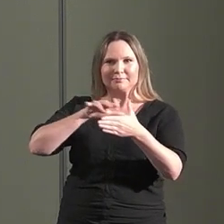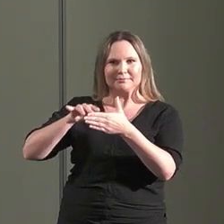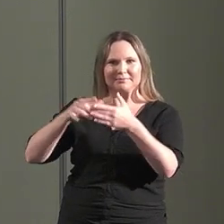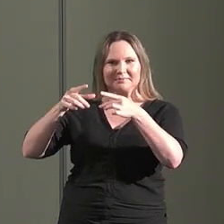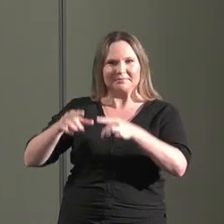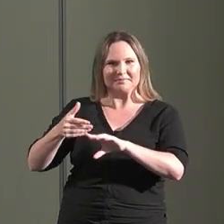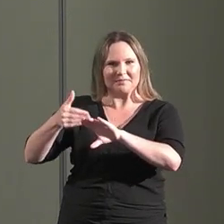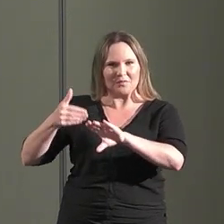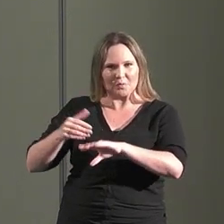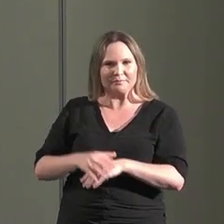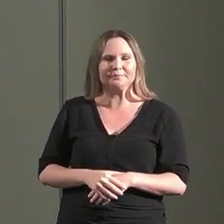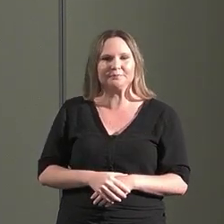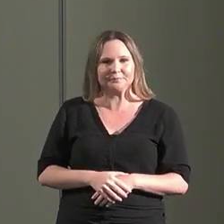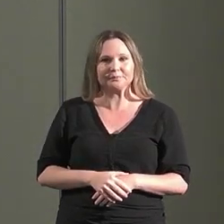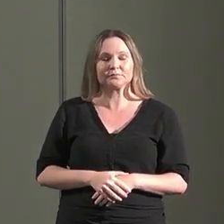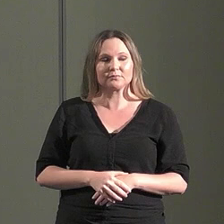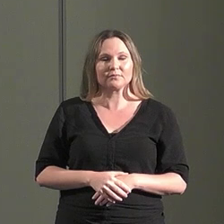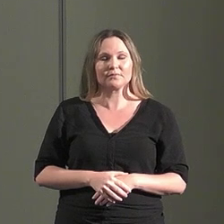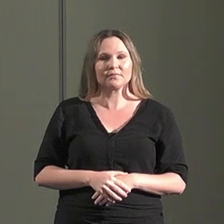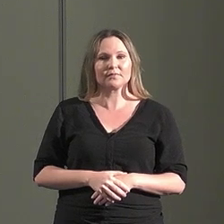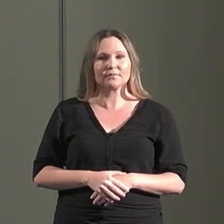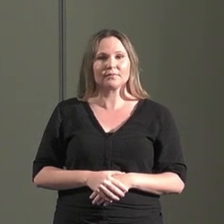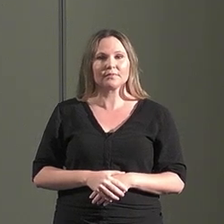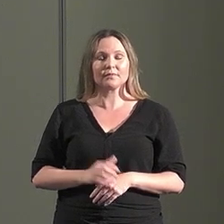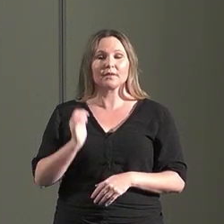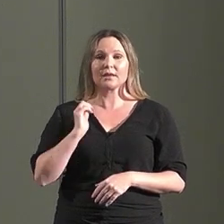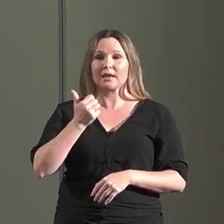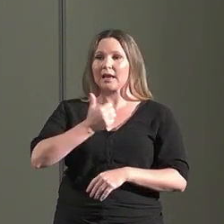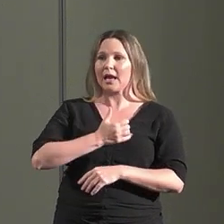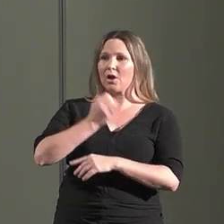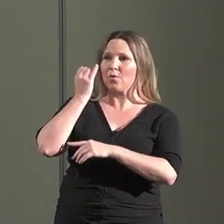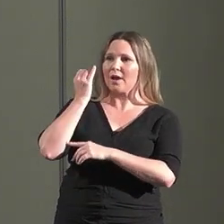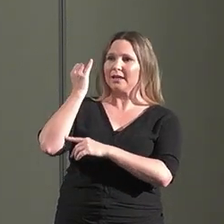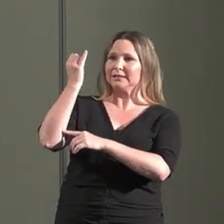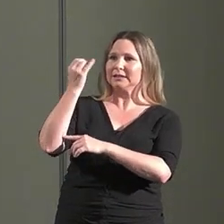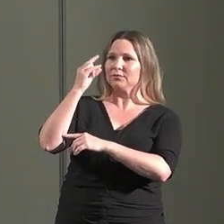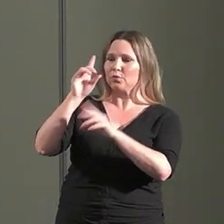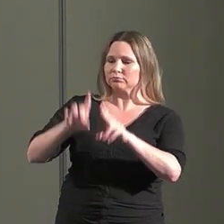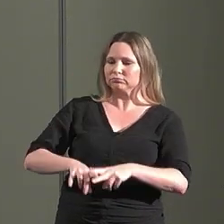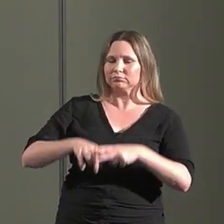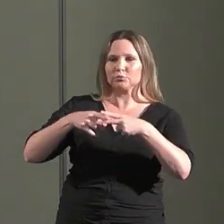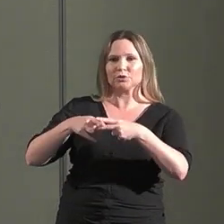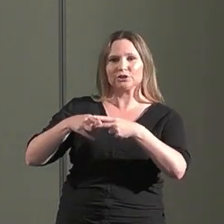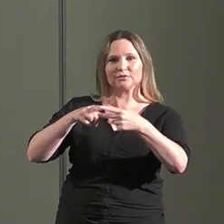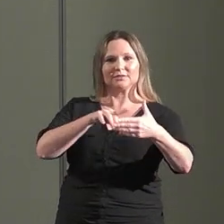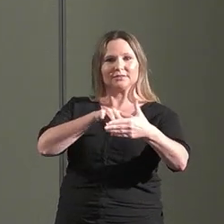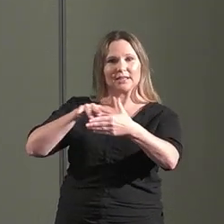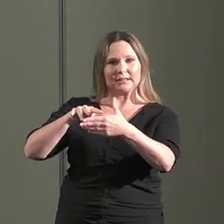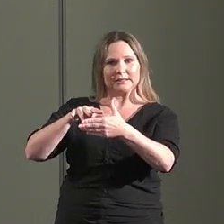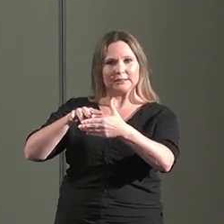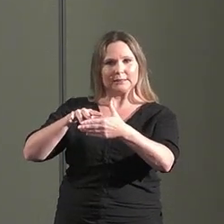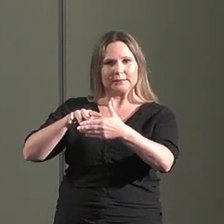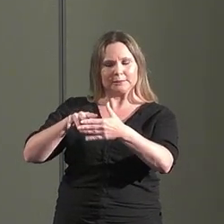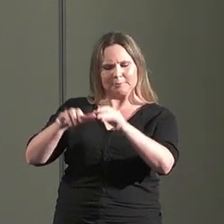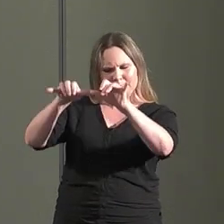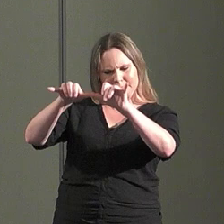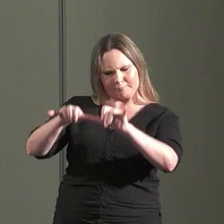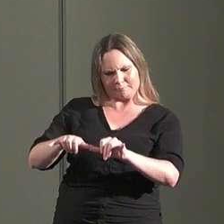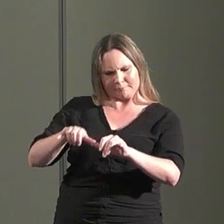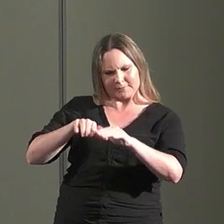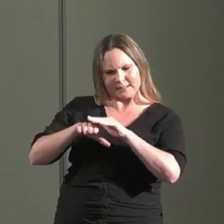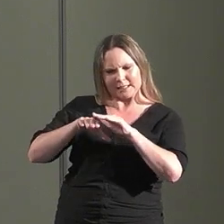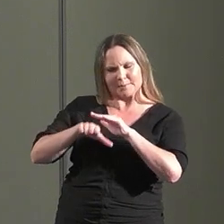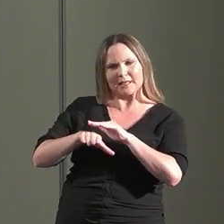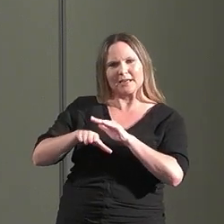The idea in the original study to measure the accessibility of the top 10 web pages